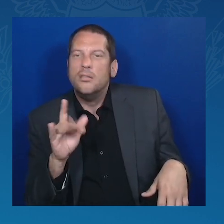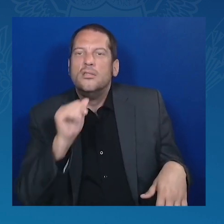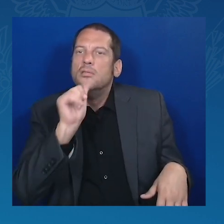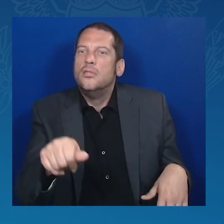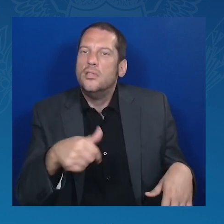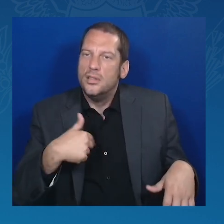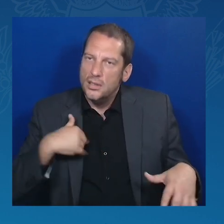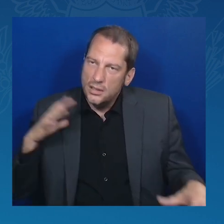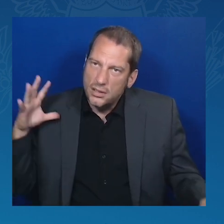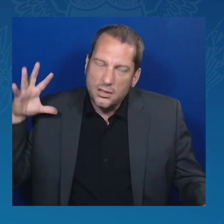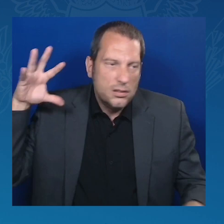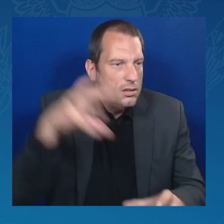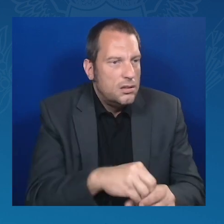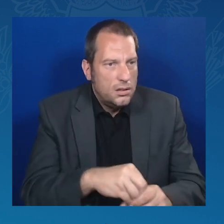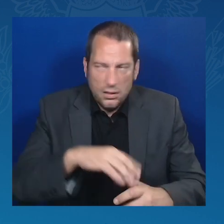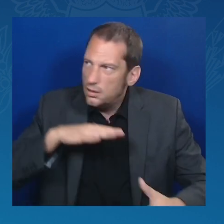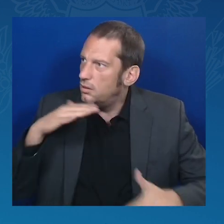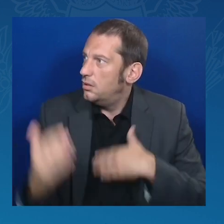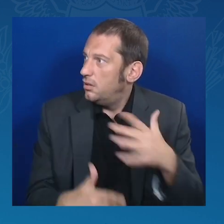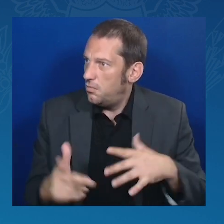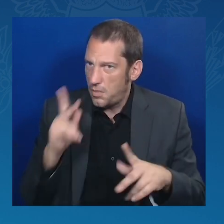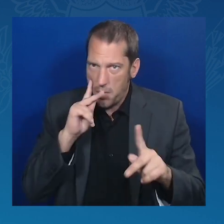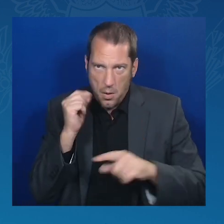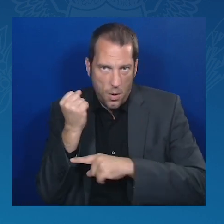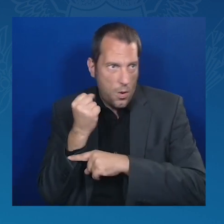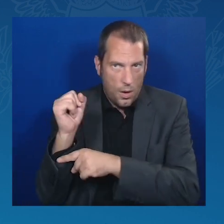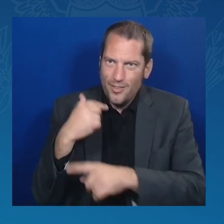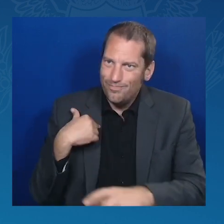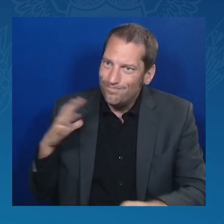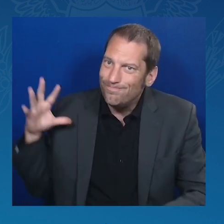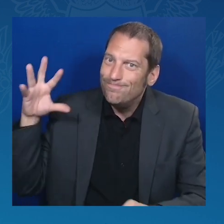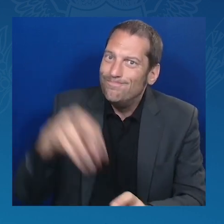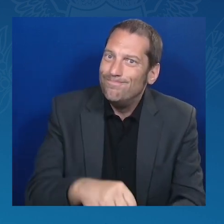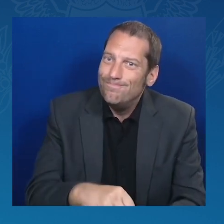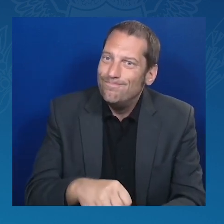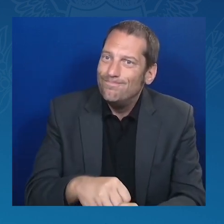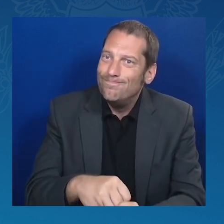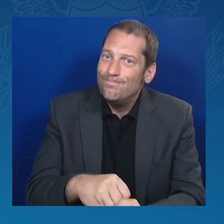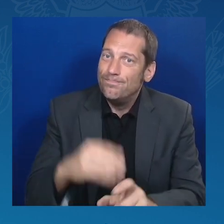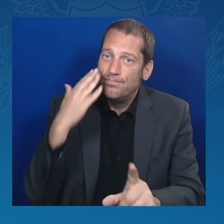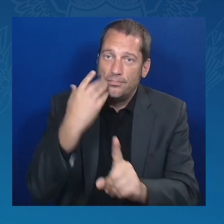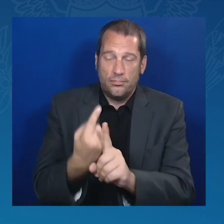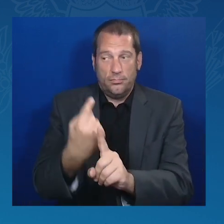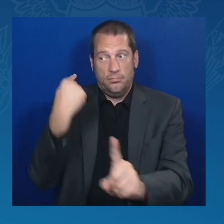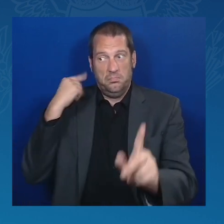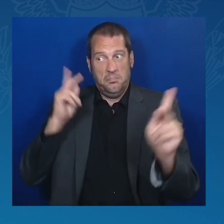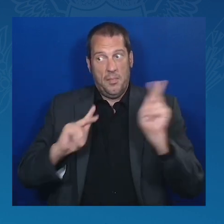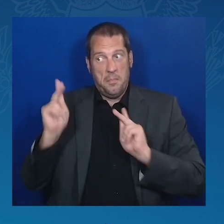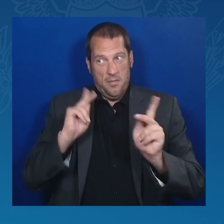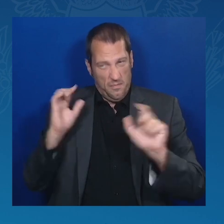and we are the ones who have now been handed the baton in this movement, to move it forward. I'll end with, you know,